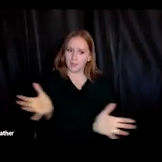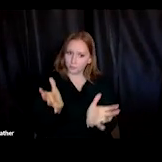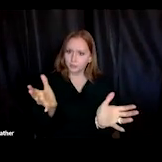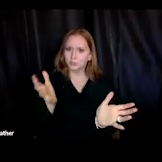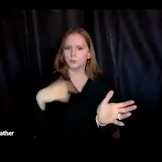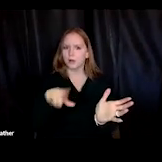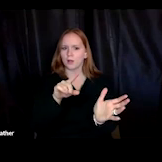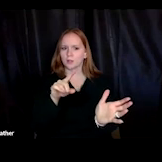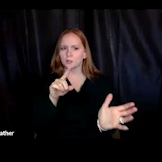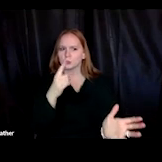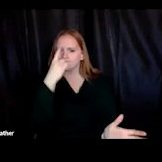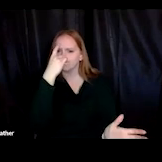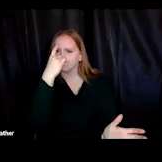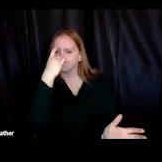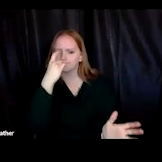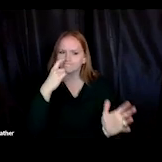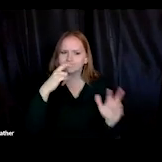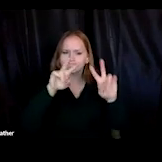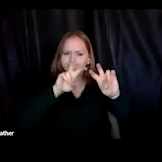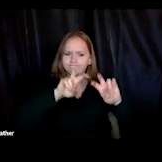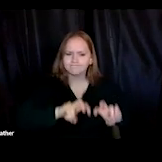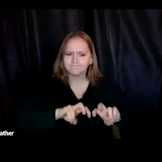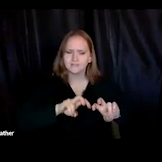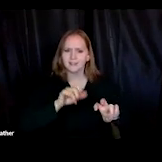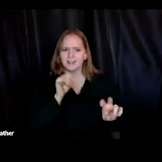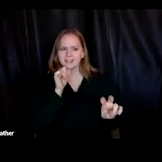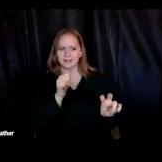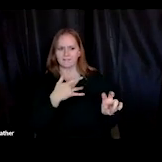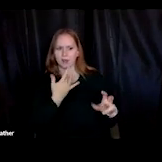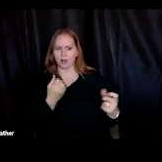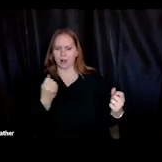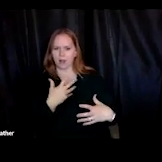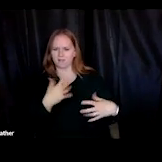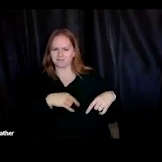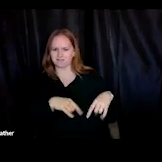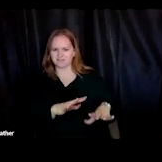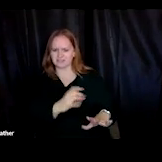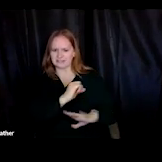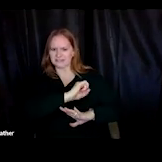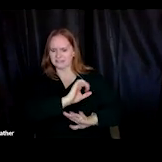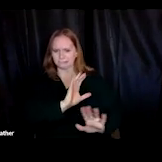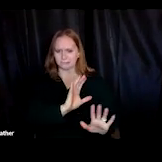and not buy into the myth that, or the stigma or the fear that somebody who is applying for or receiving disability benefits,